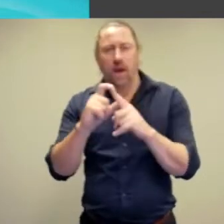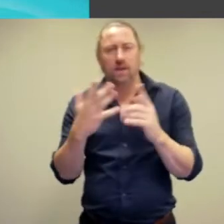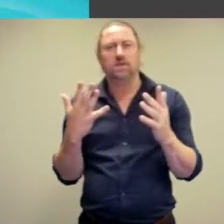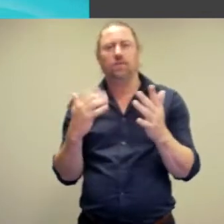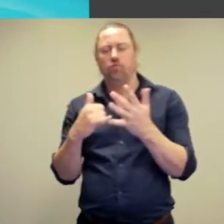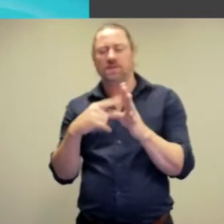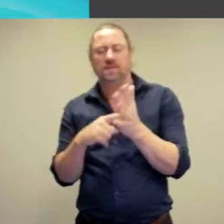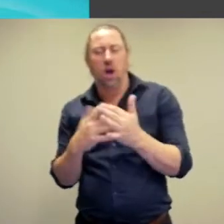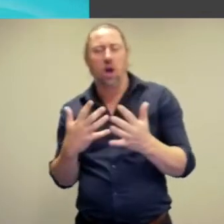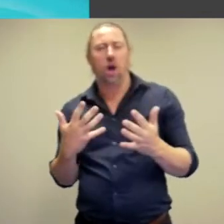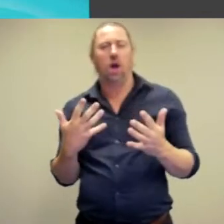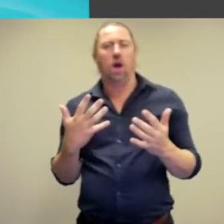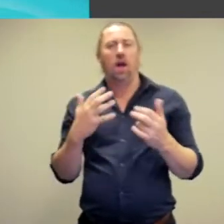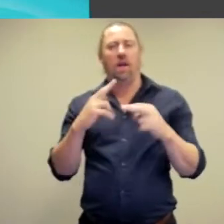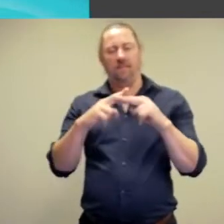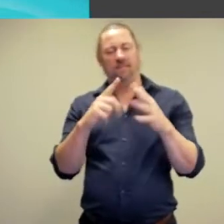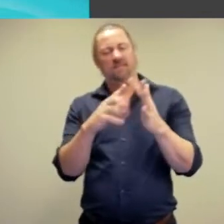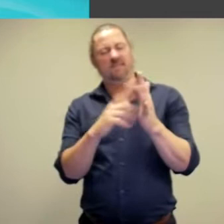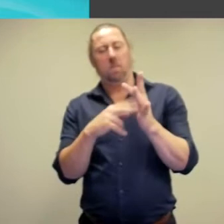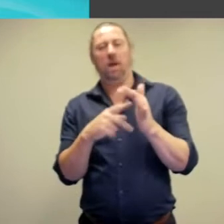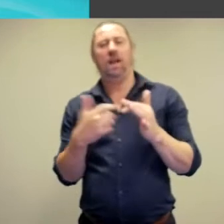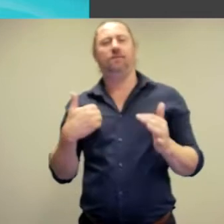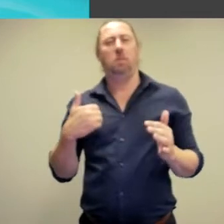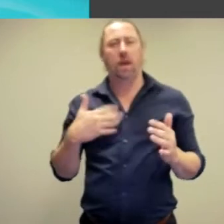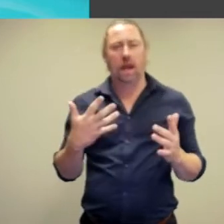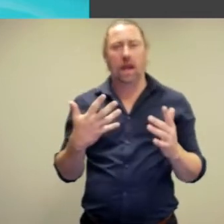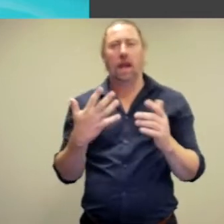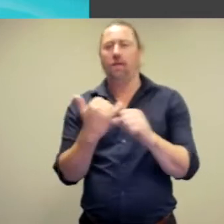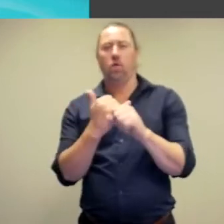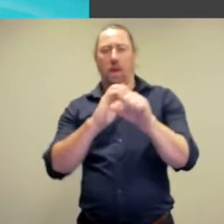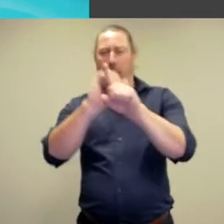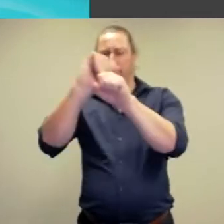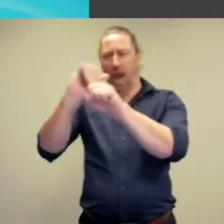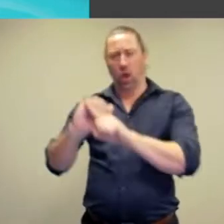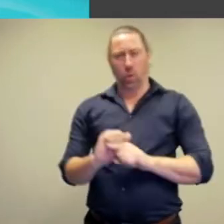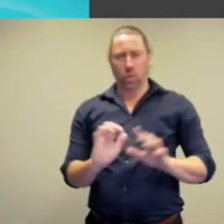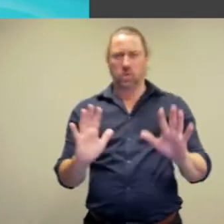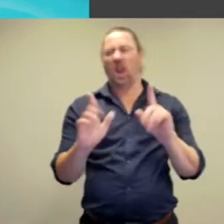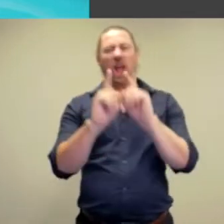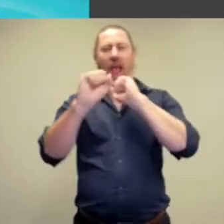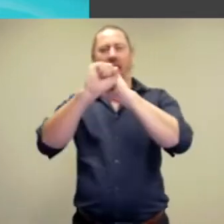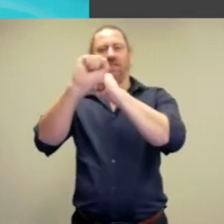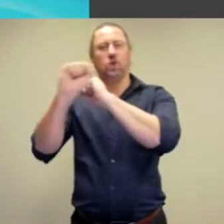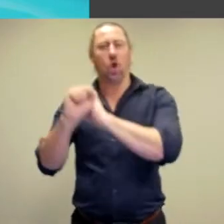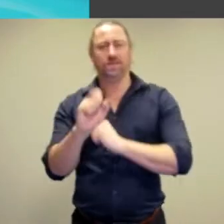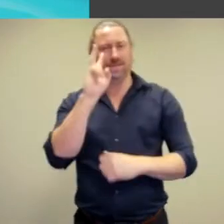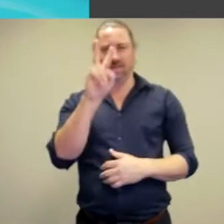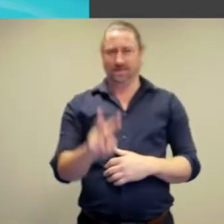feminine, manicured and advertising